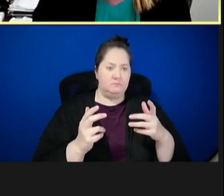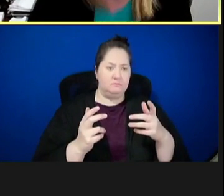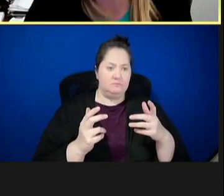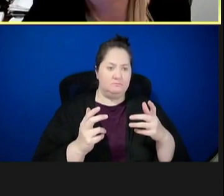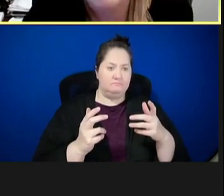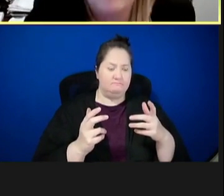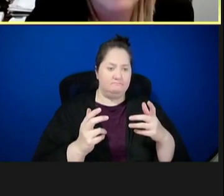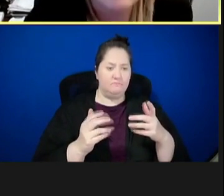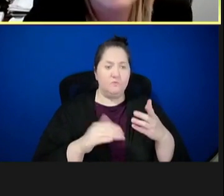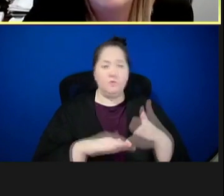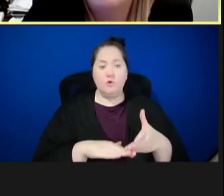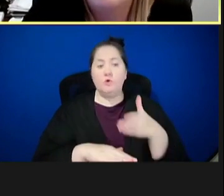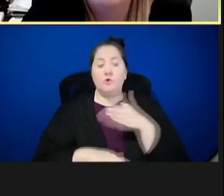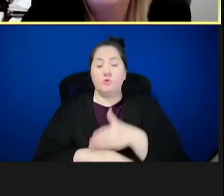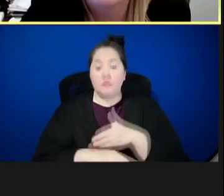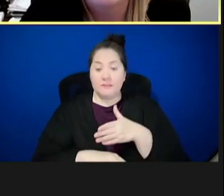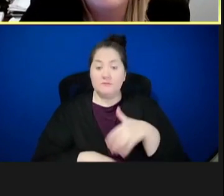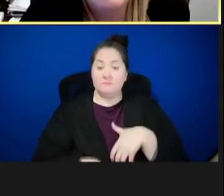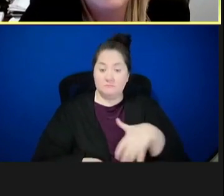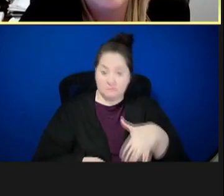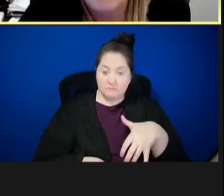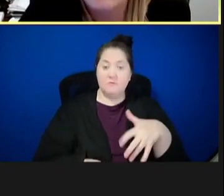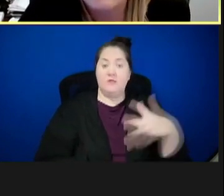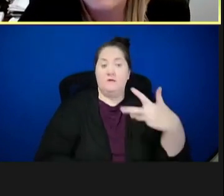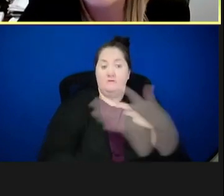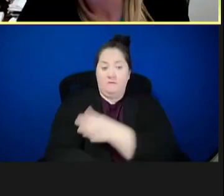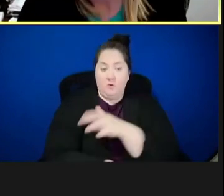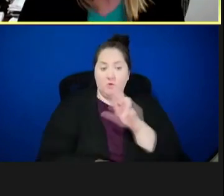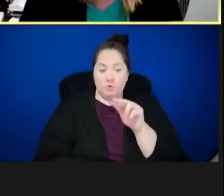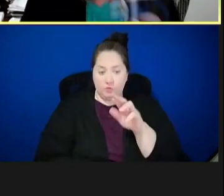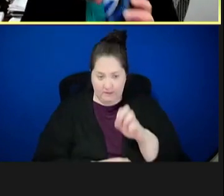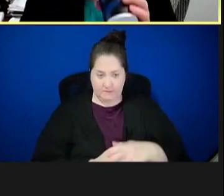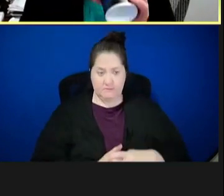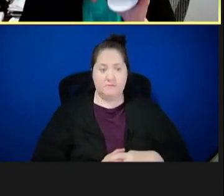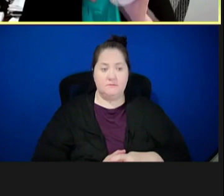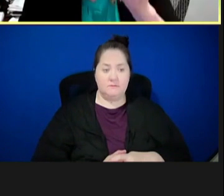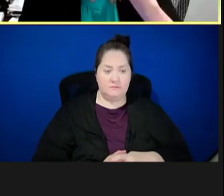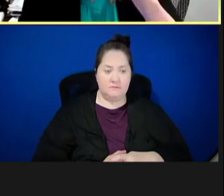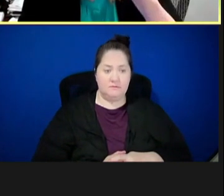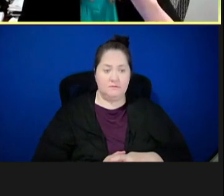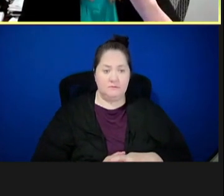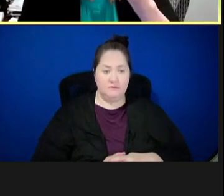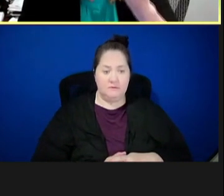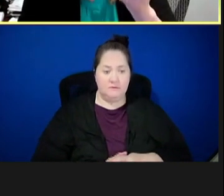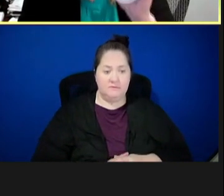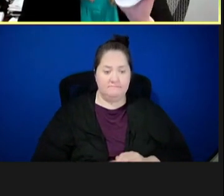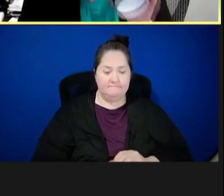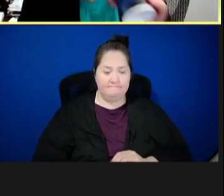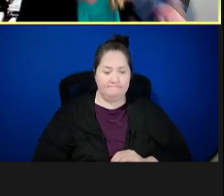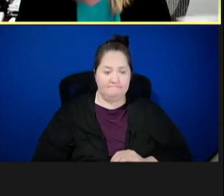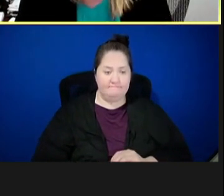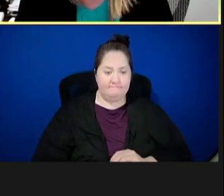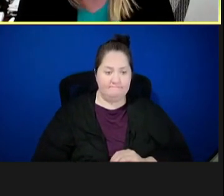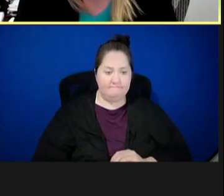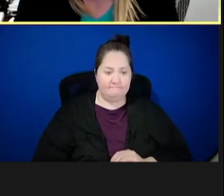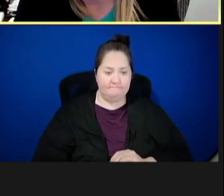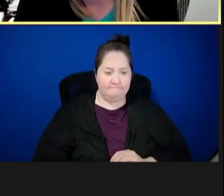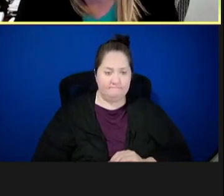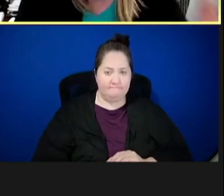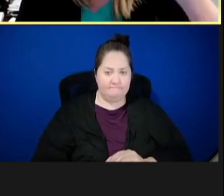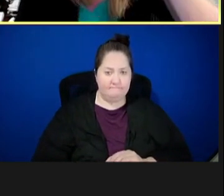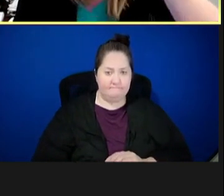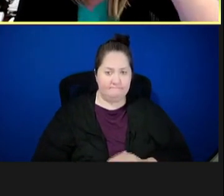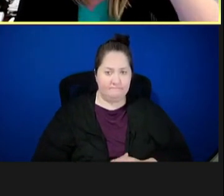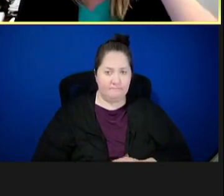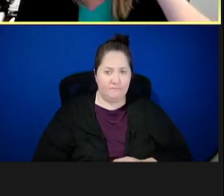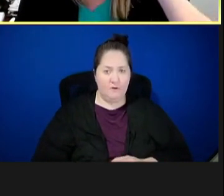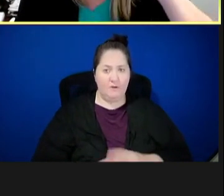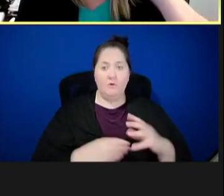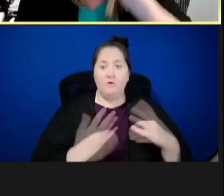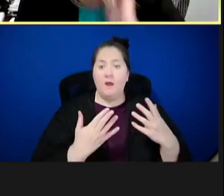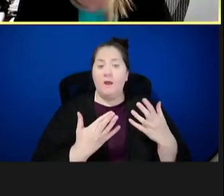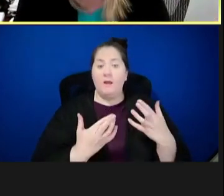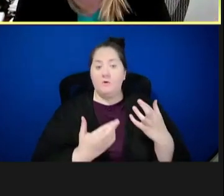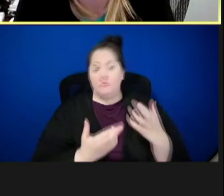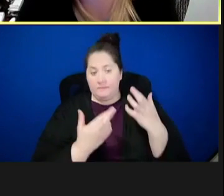increase maternal vaccination rates and pregnancy. Provide a recommendation is critical and frequent